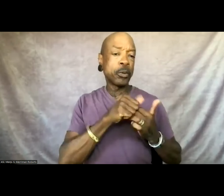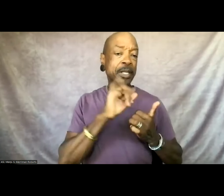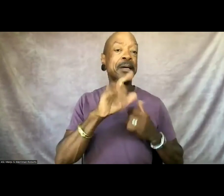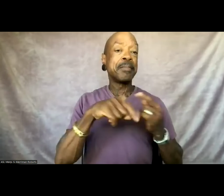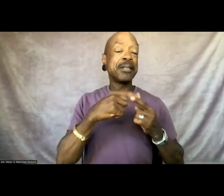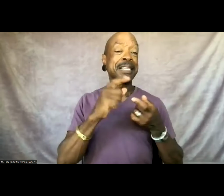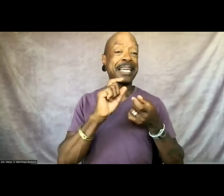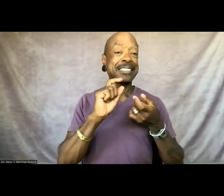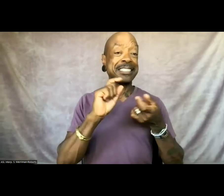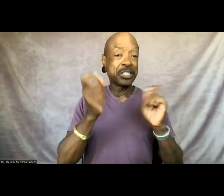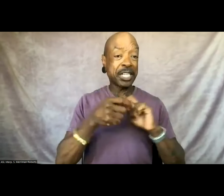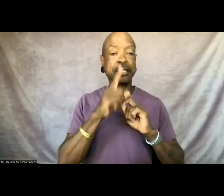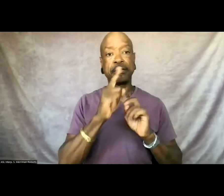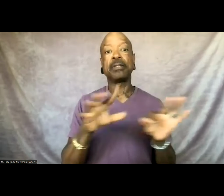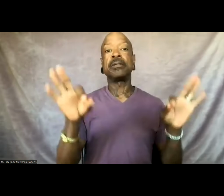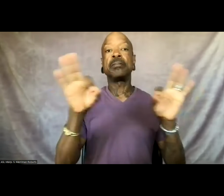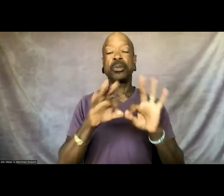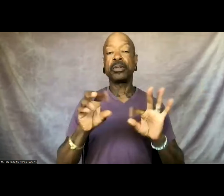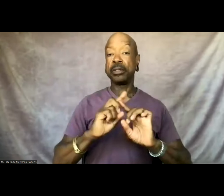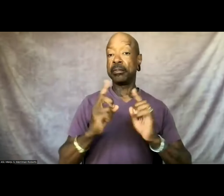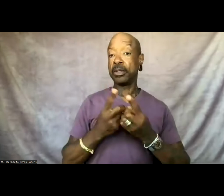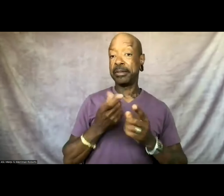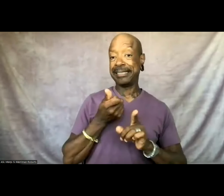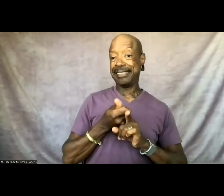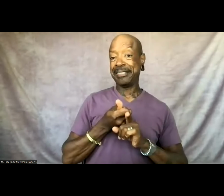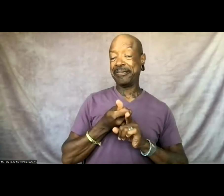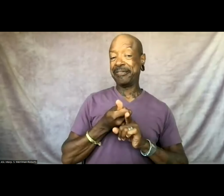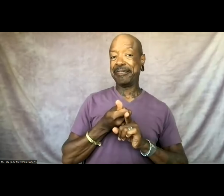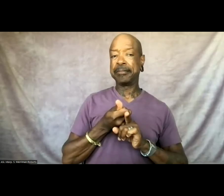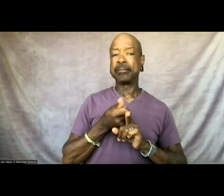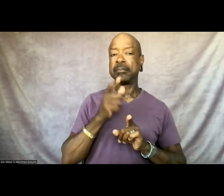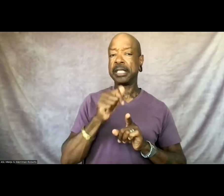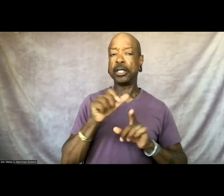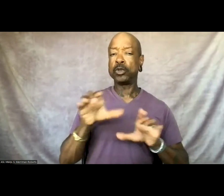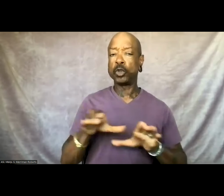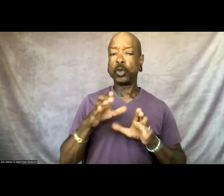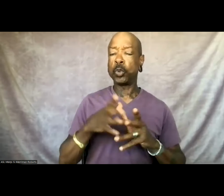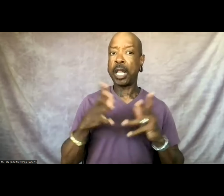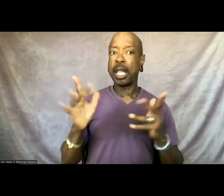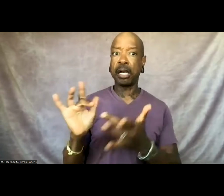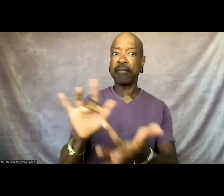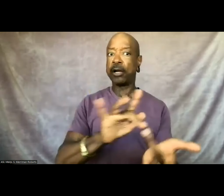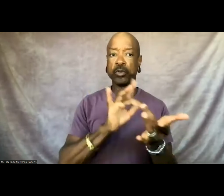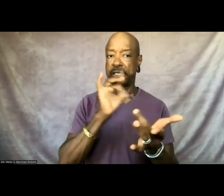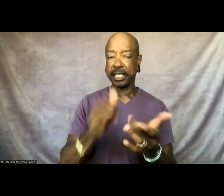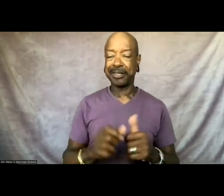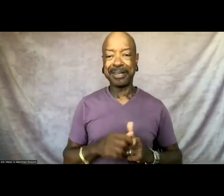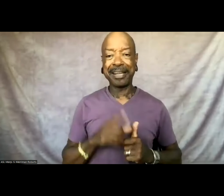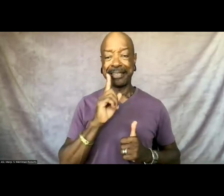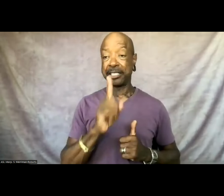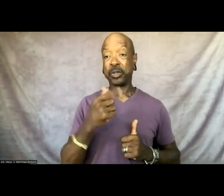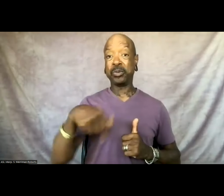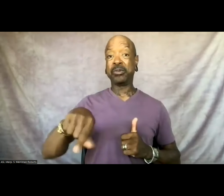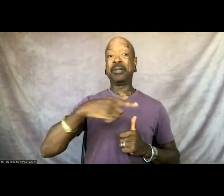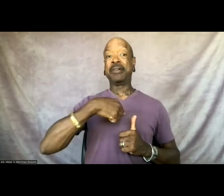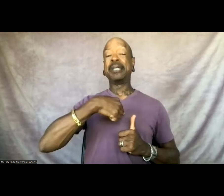people that you know, your clients, family members, friends, whoever it is about this change is really key.